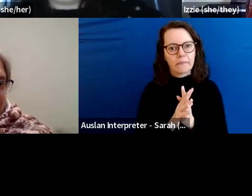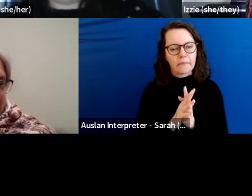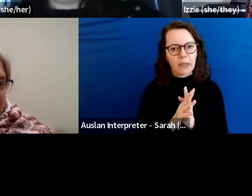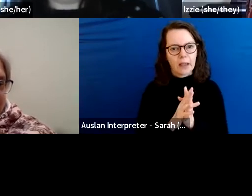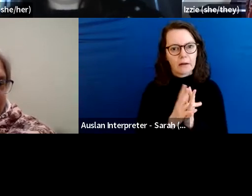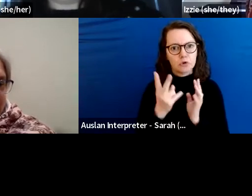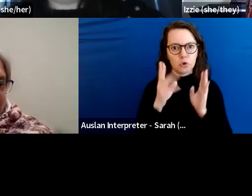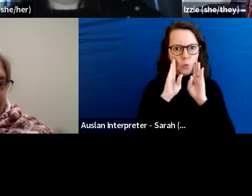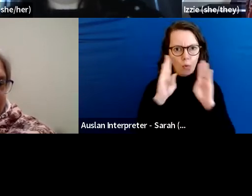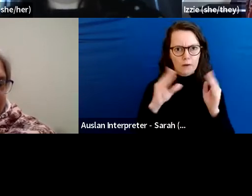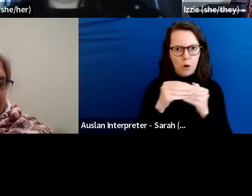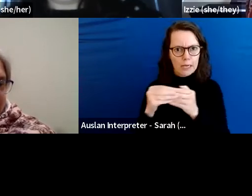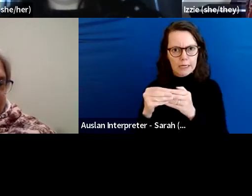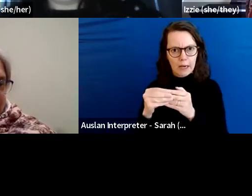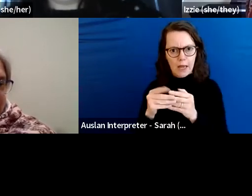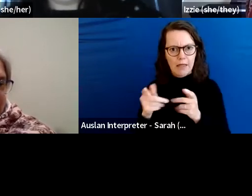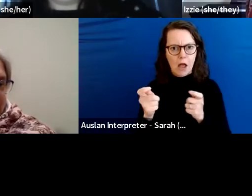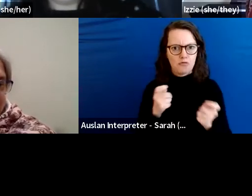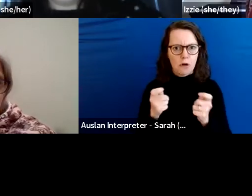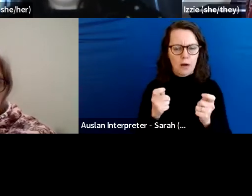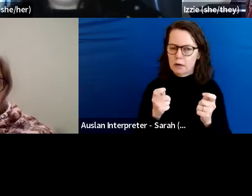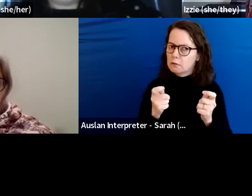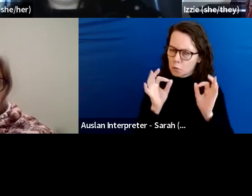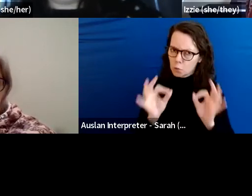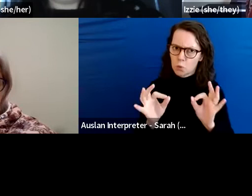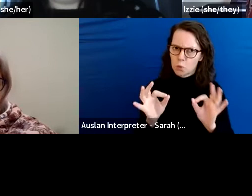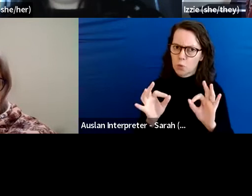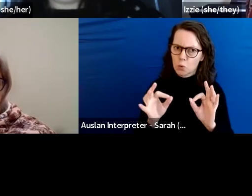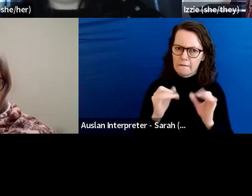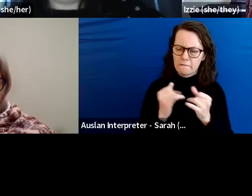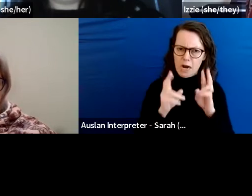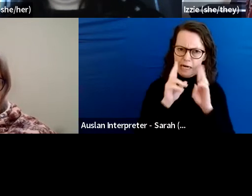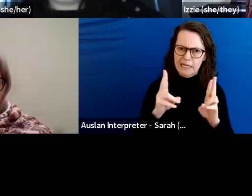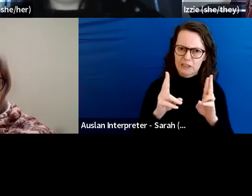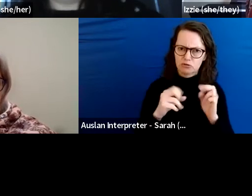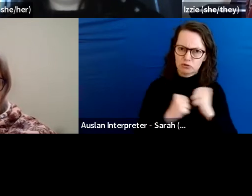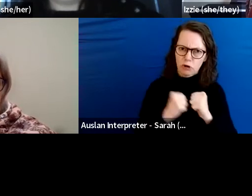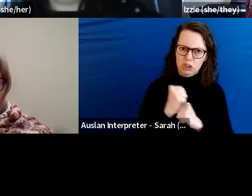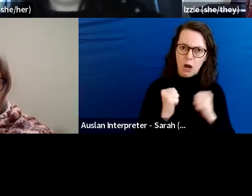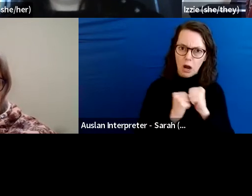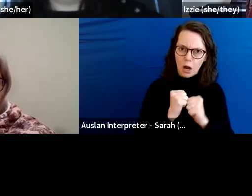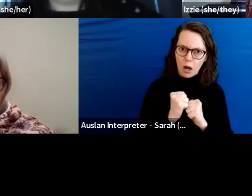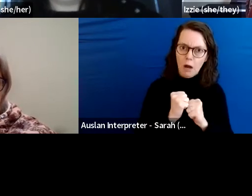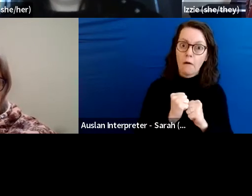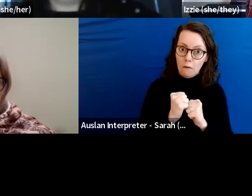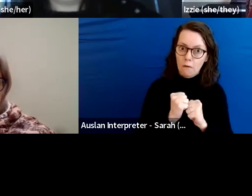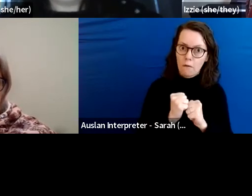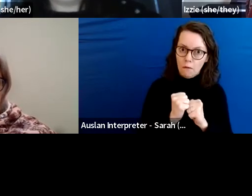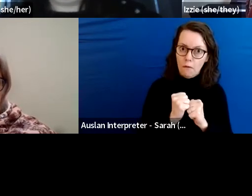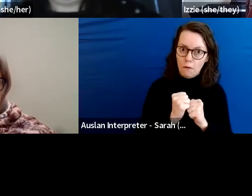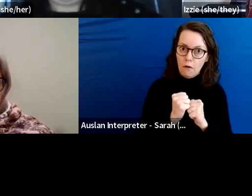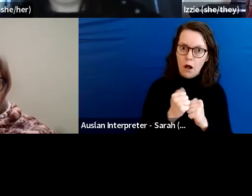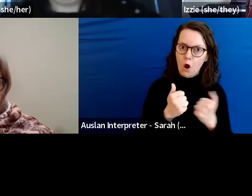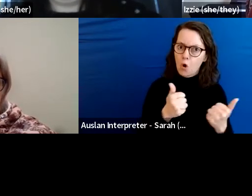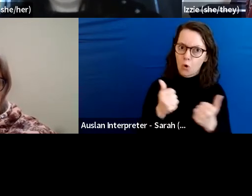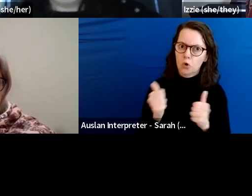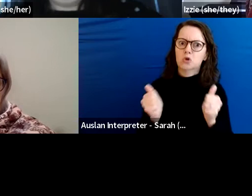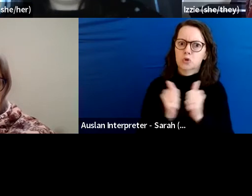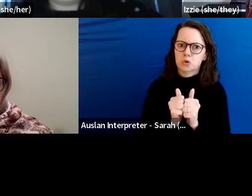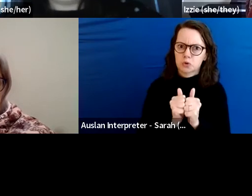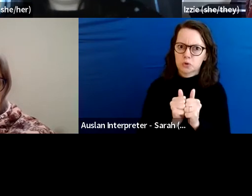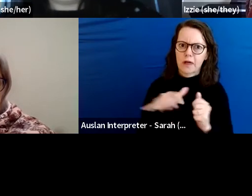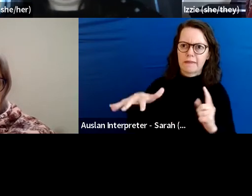Quit at two wonderful leaders who ran a very tight ship. And it was a very structured environment, and I think that was a very important support for me to have there.